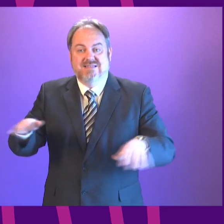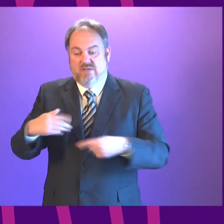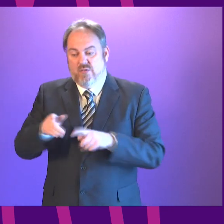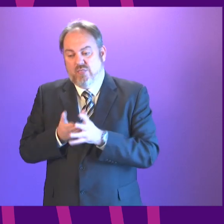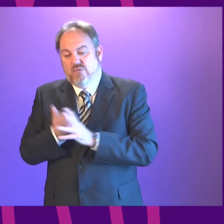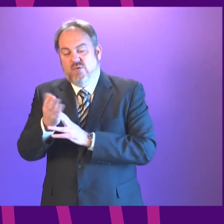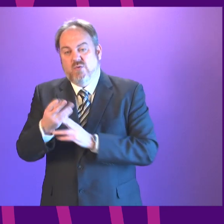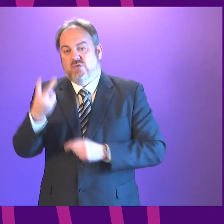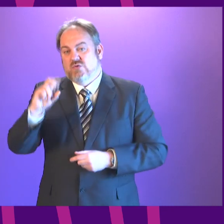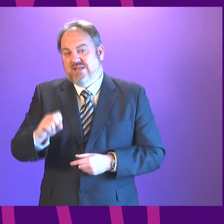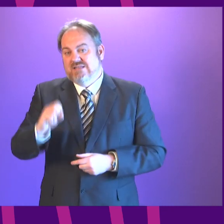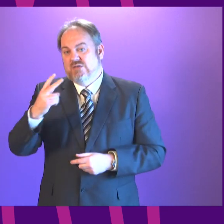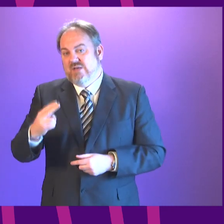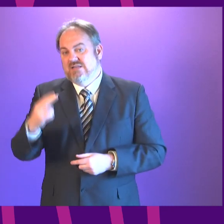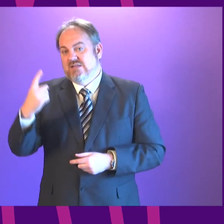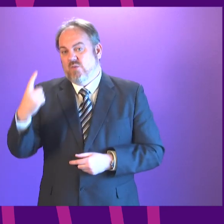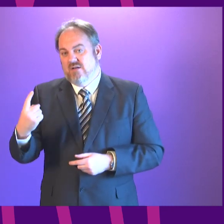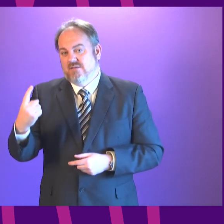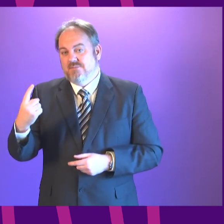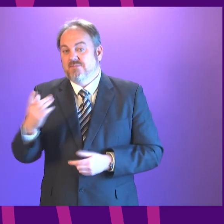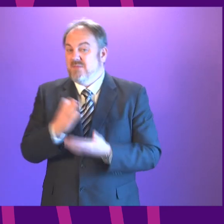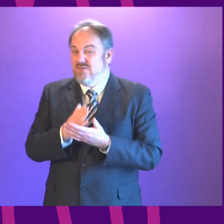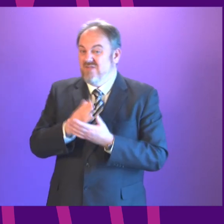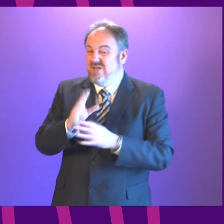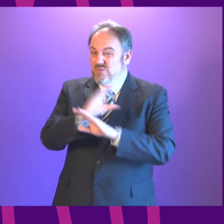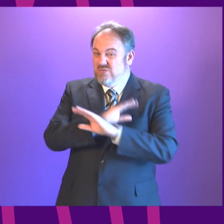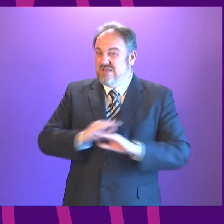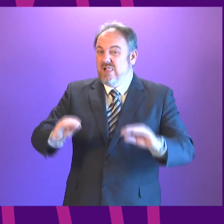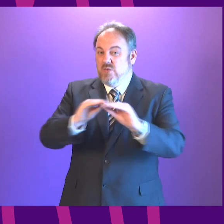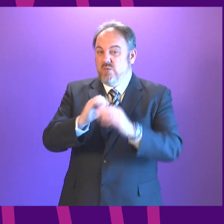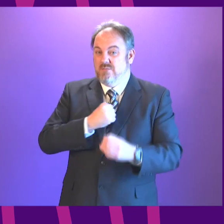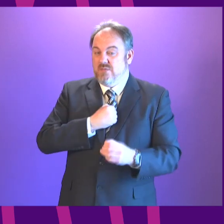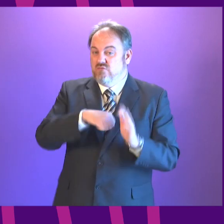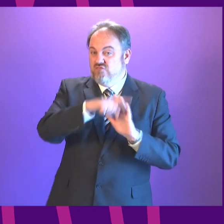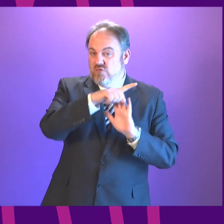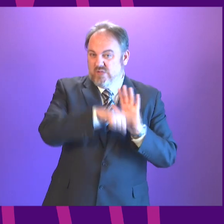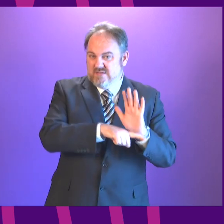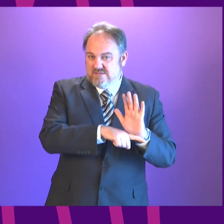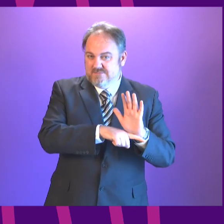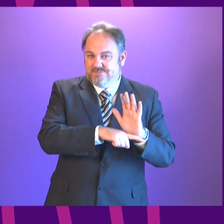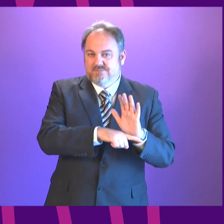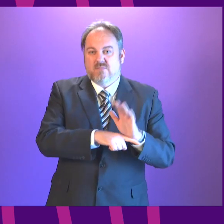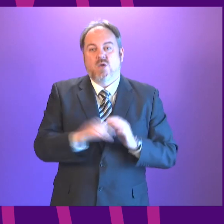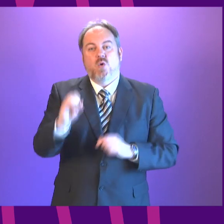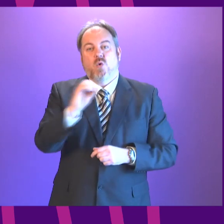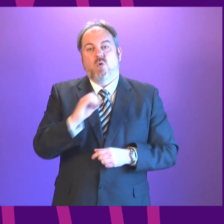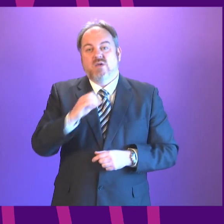Let me recap now on what those measures are. First, Orkney, Shetland, the Western Isles